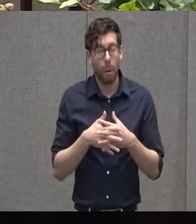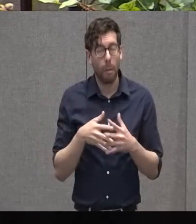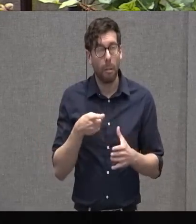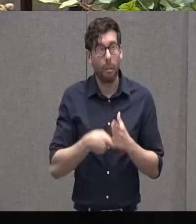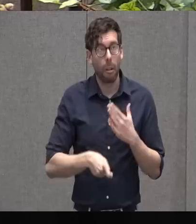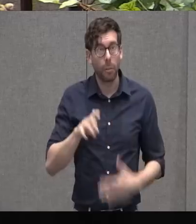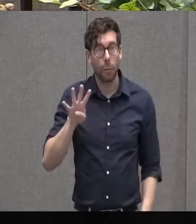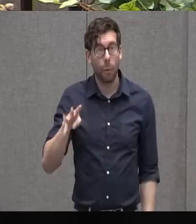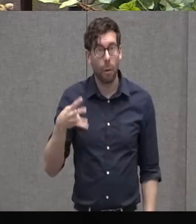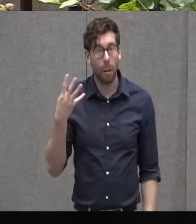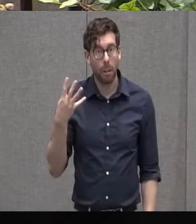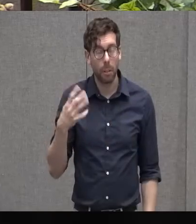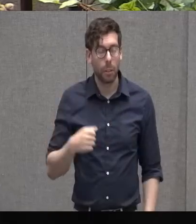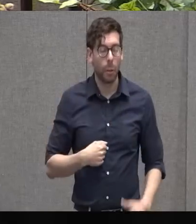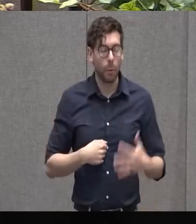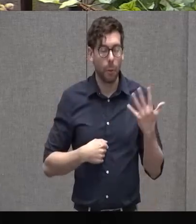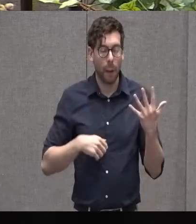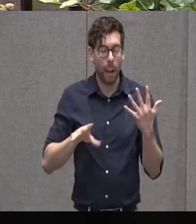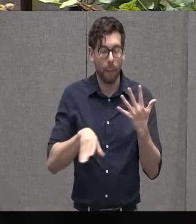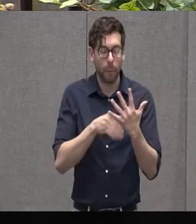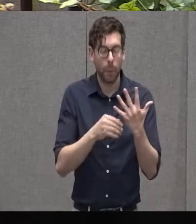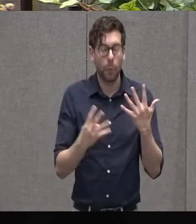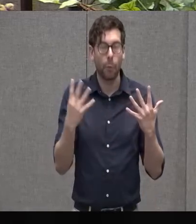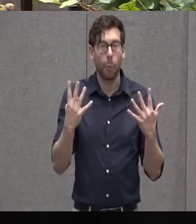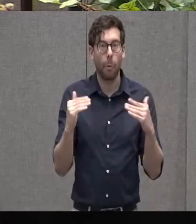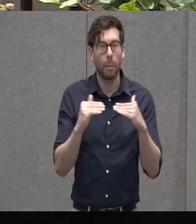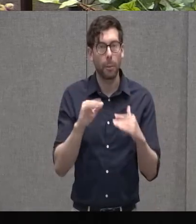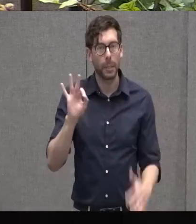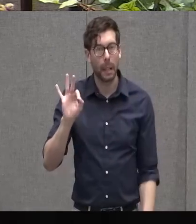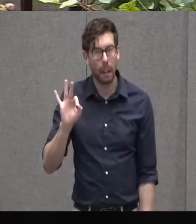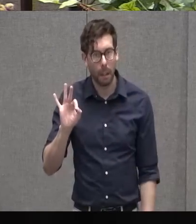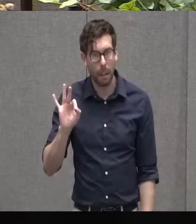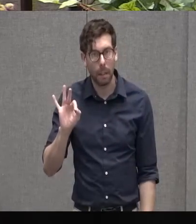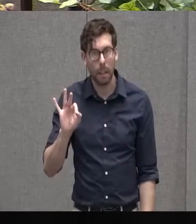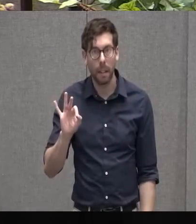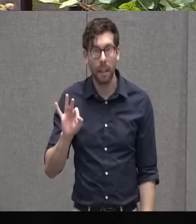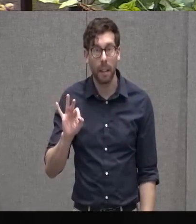Five plus four makes nine plus one makes $10.